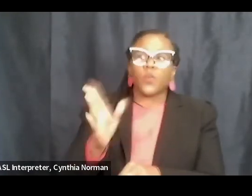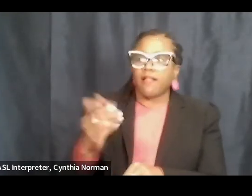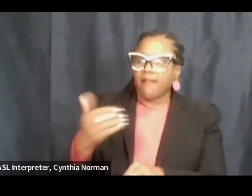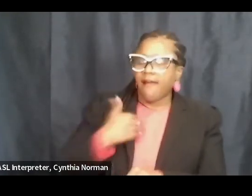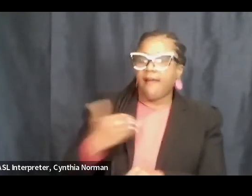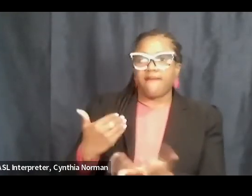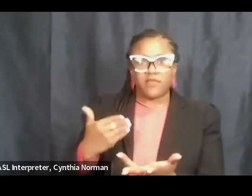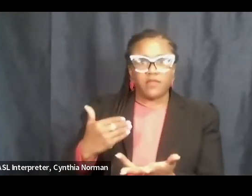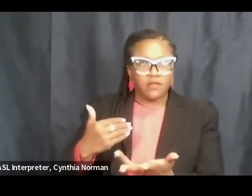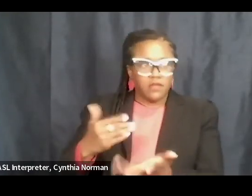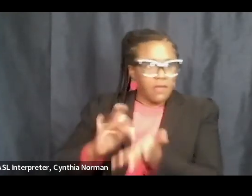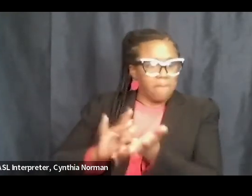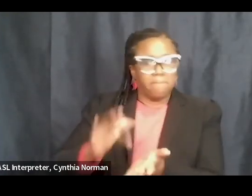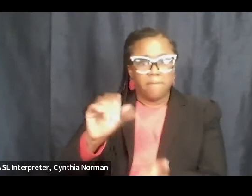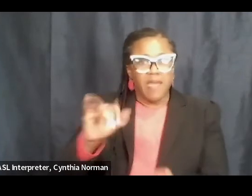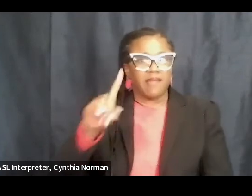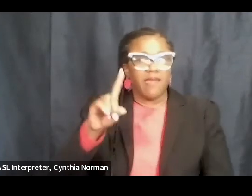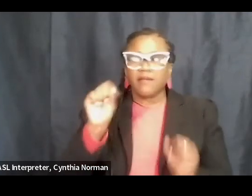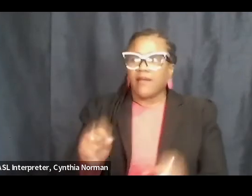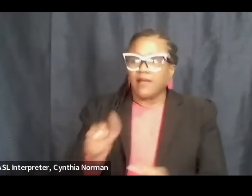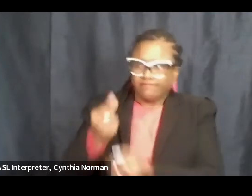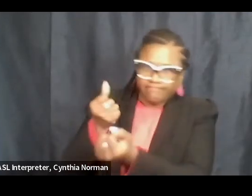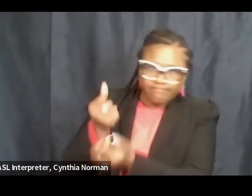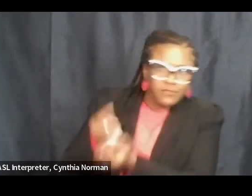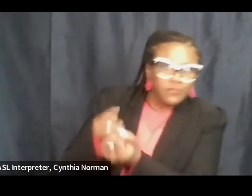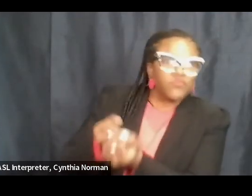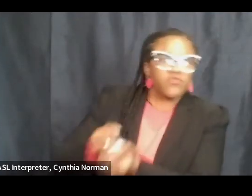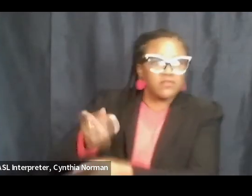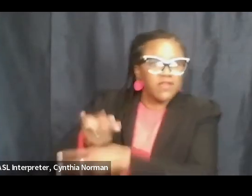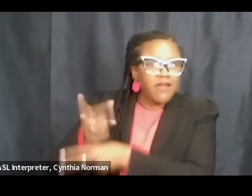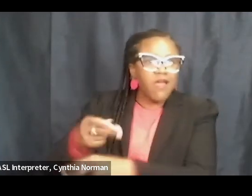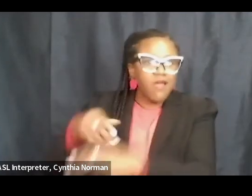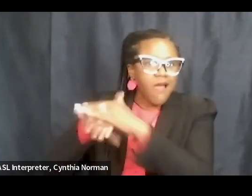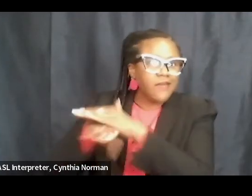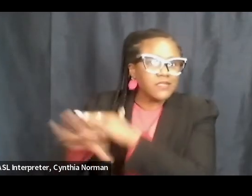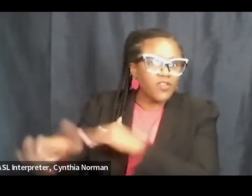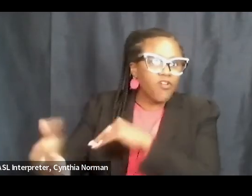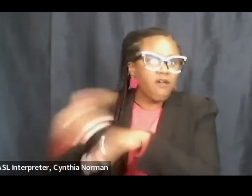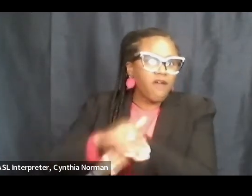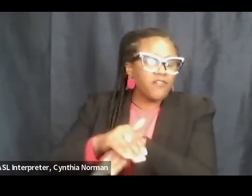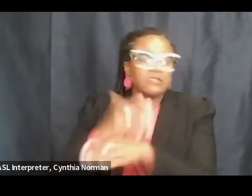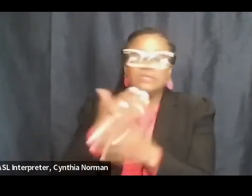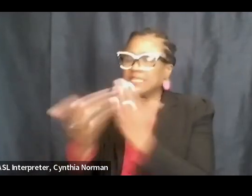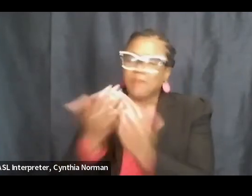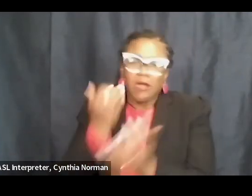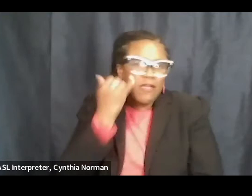for critical life sustaining services, maintain access to that coverage even when they're relocating to states